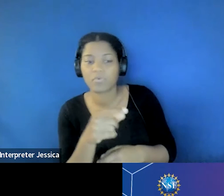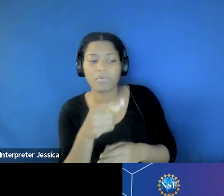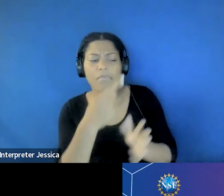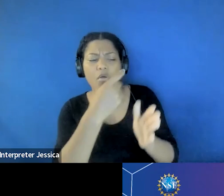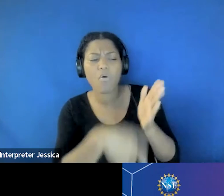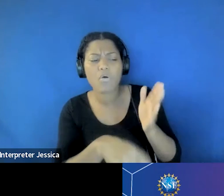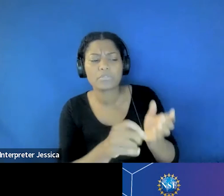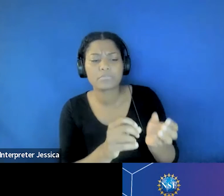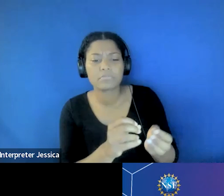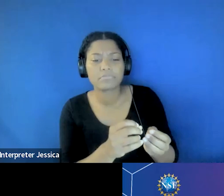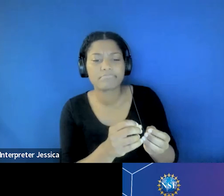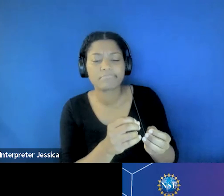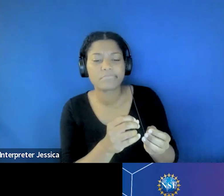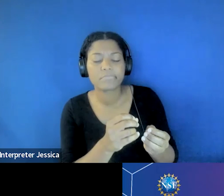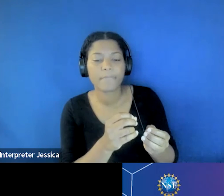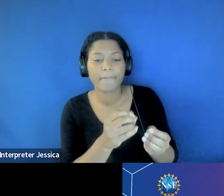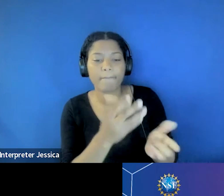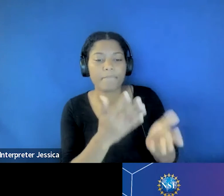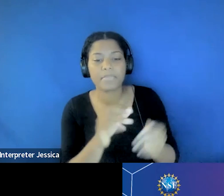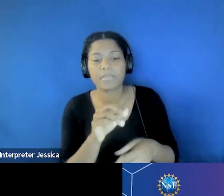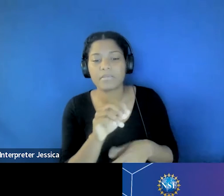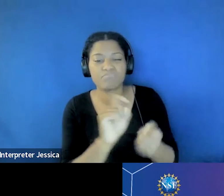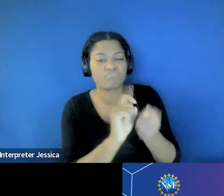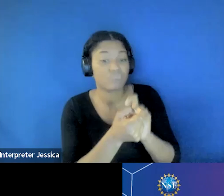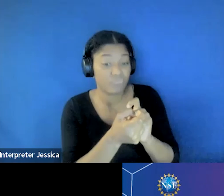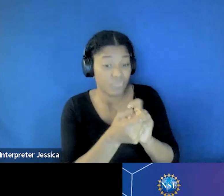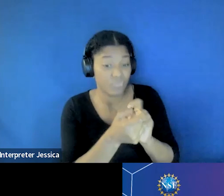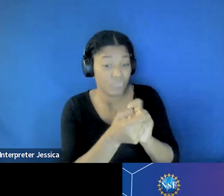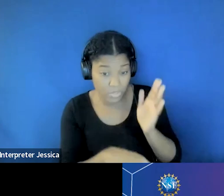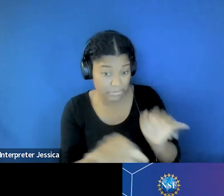about the same price range as it was when the proposal was submitted.